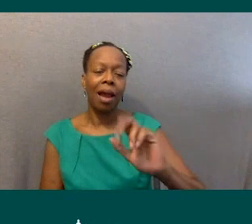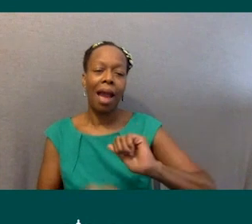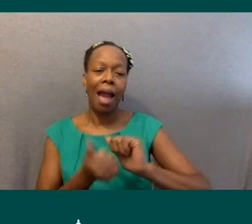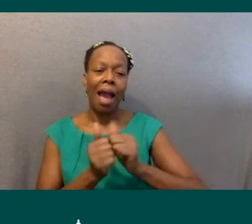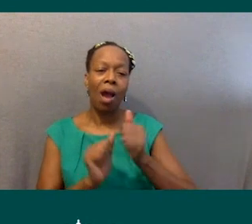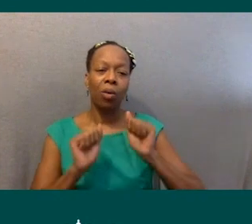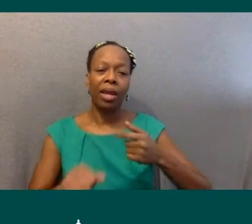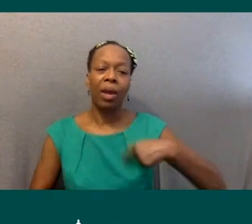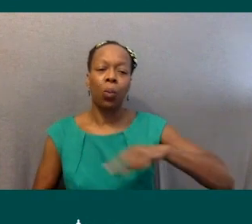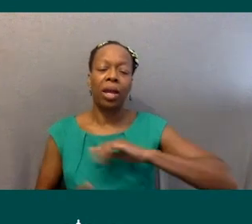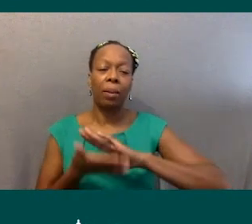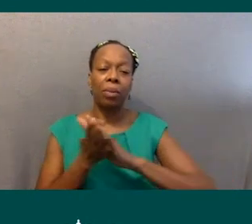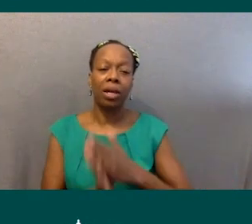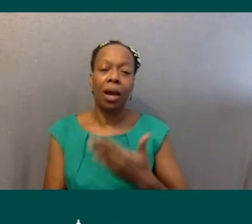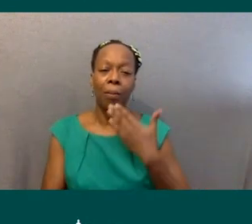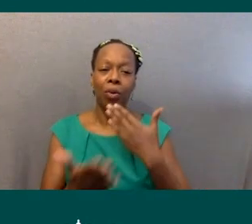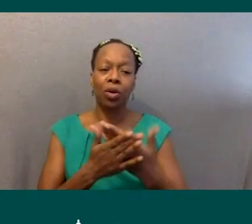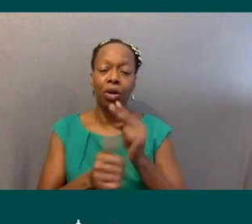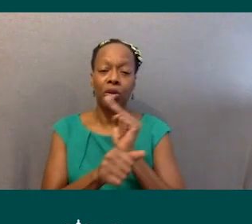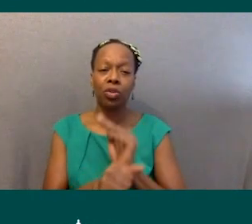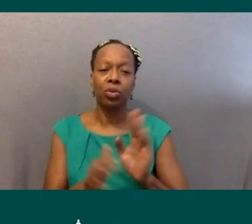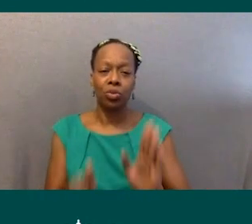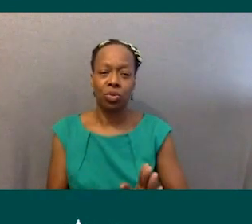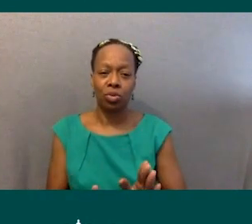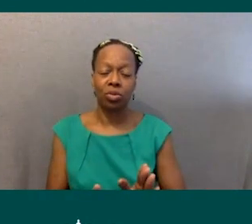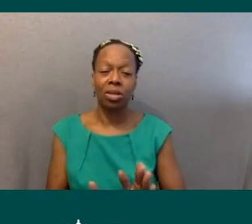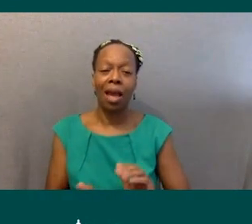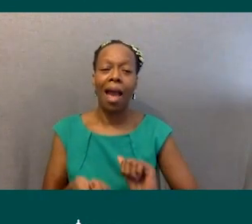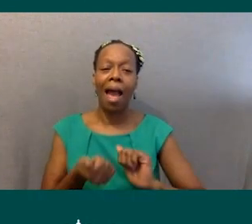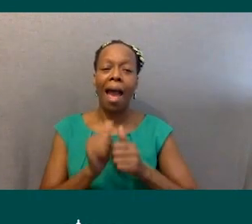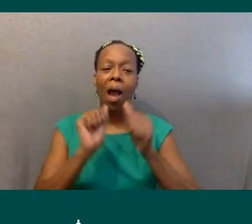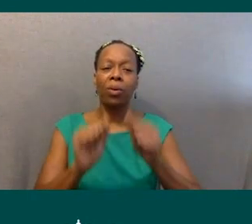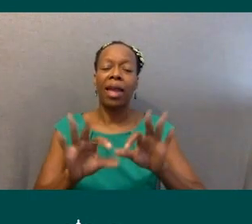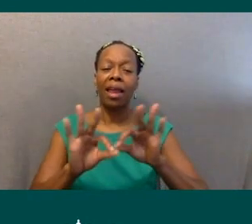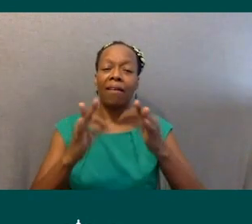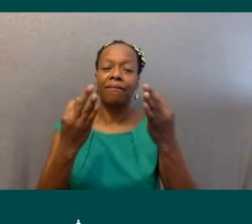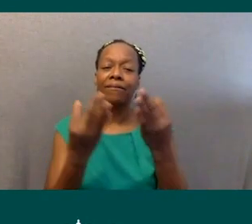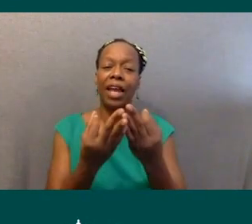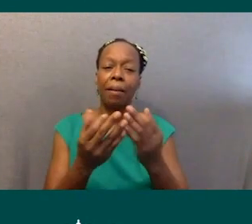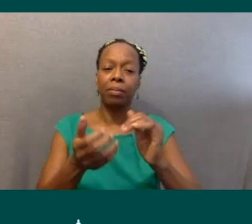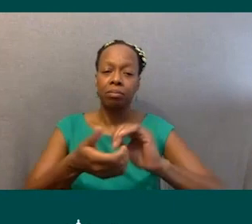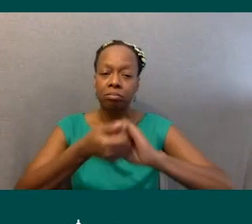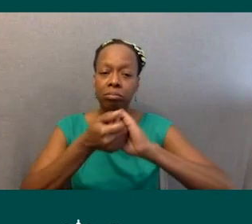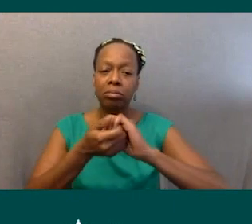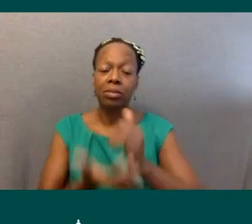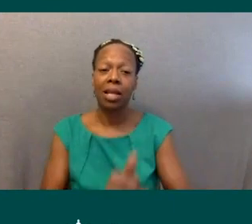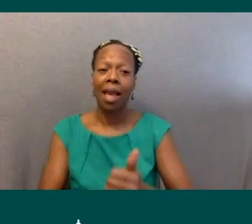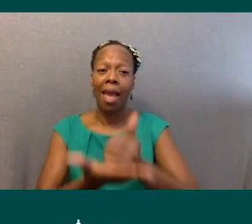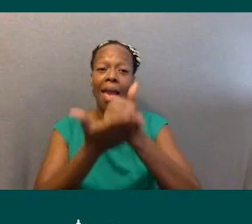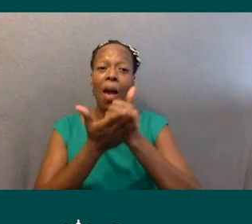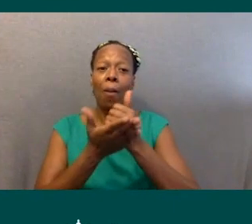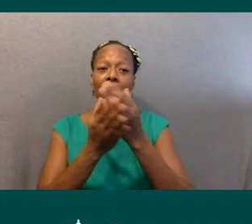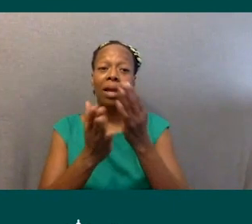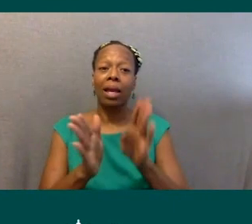how then can a family help improve treatment outcomes? 'Cause obviously as we all said, you're a doctor,